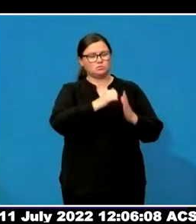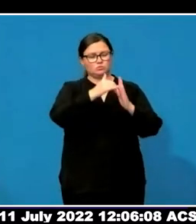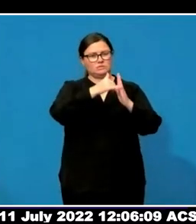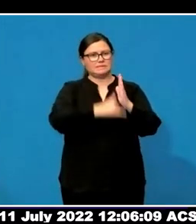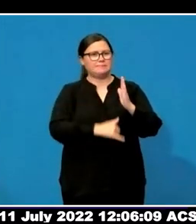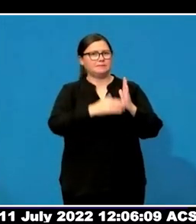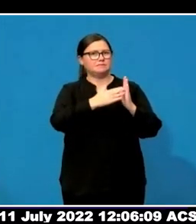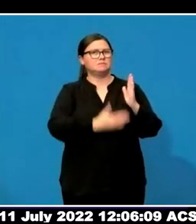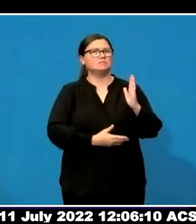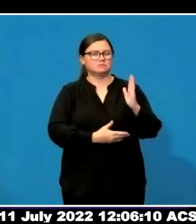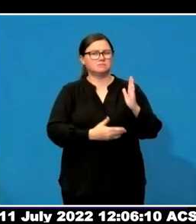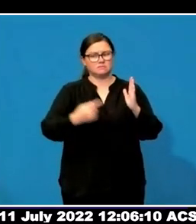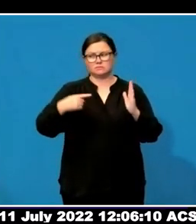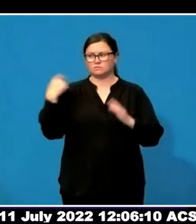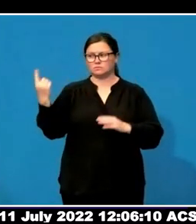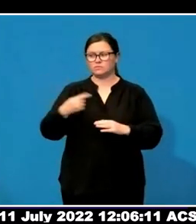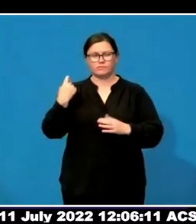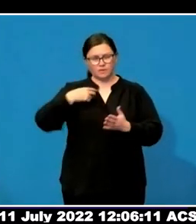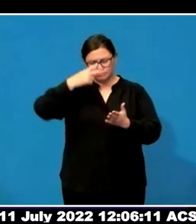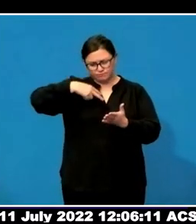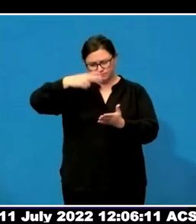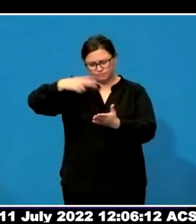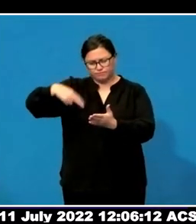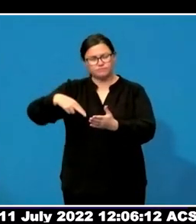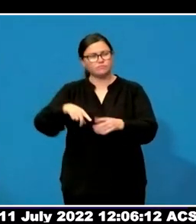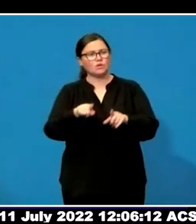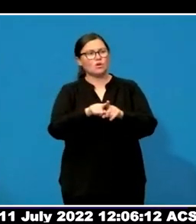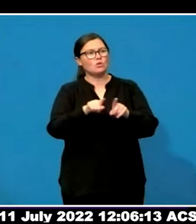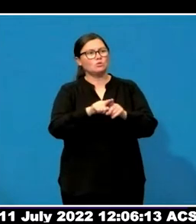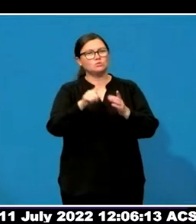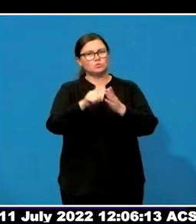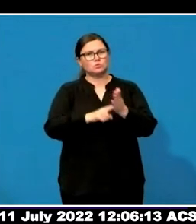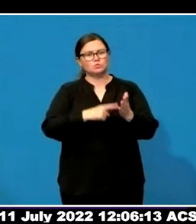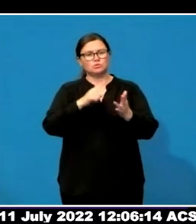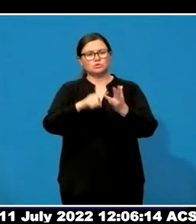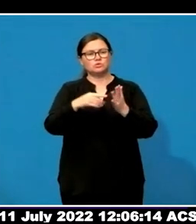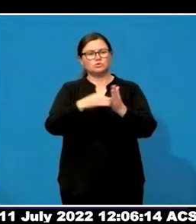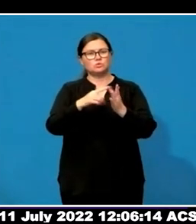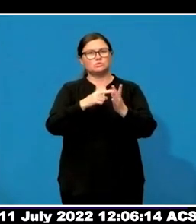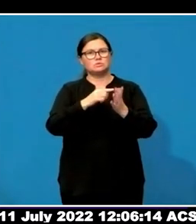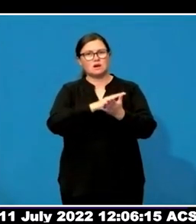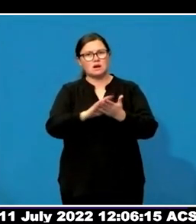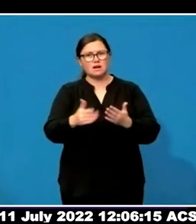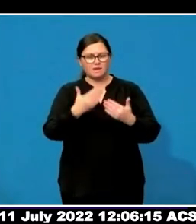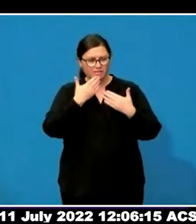Joziah, thank you very much also for coming to the Commission and being here today.